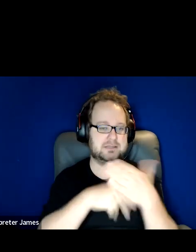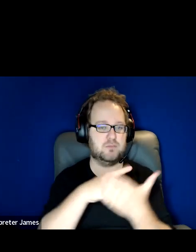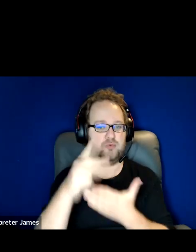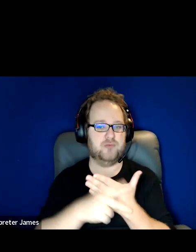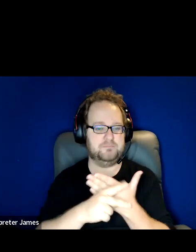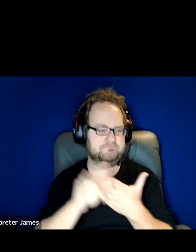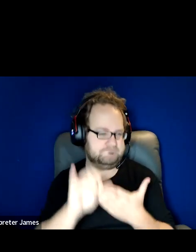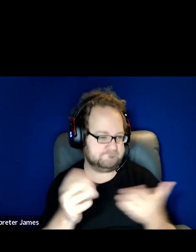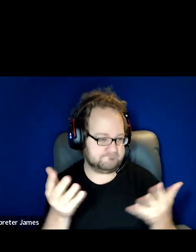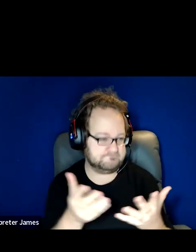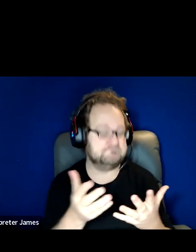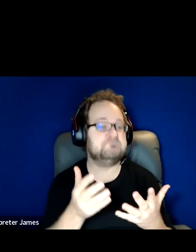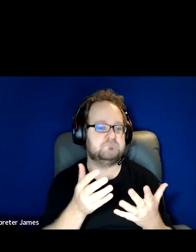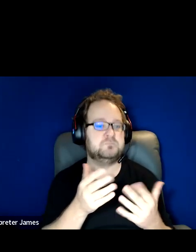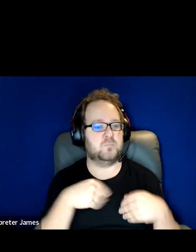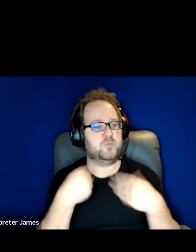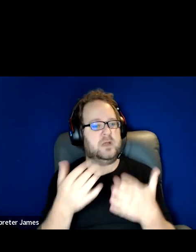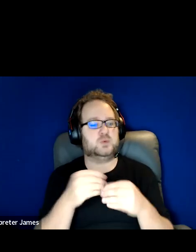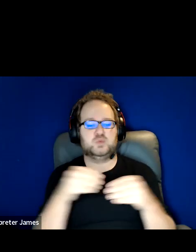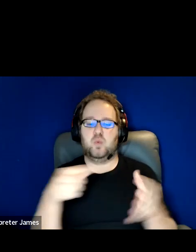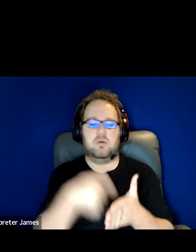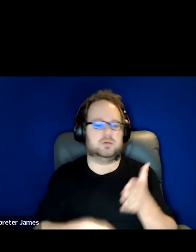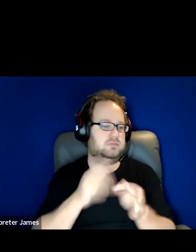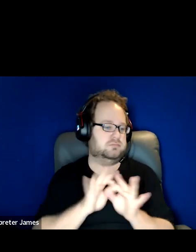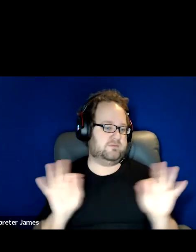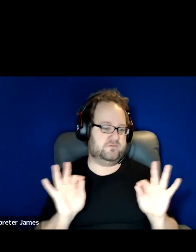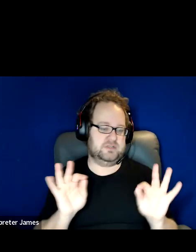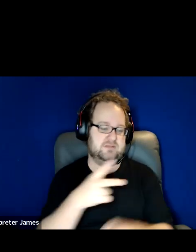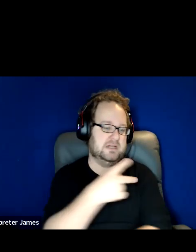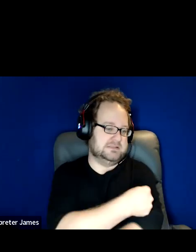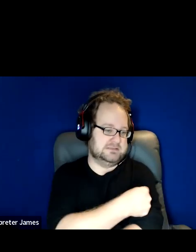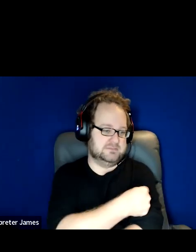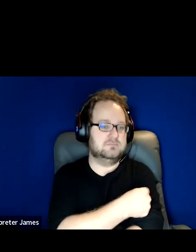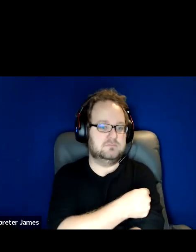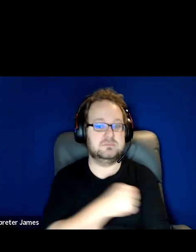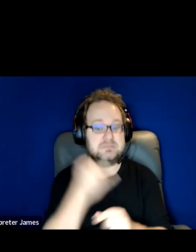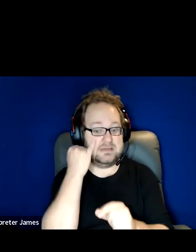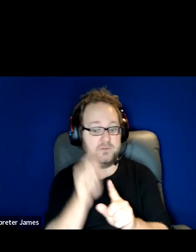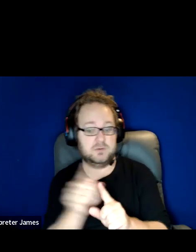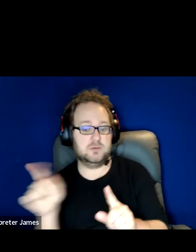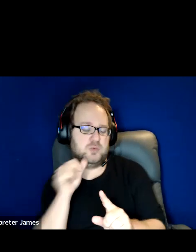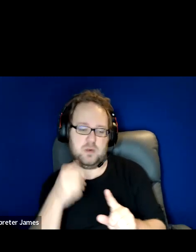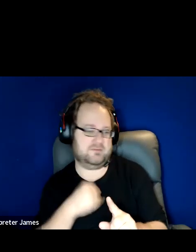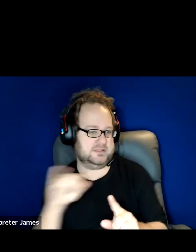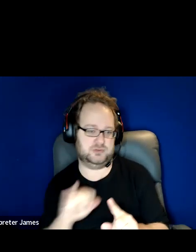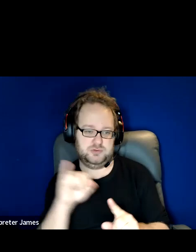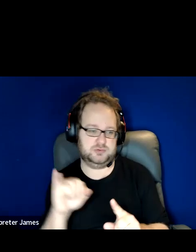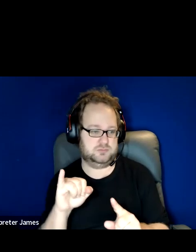provides no cost COVID 19 vaccines to adults without health insurance and adults whose insurance does not cover